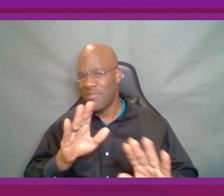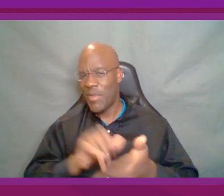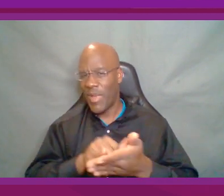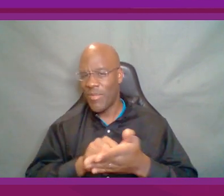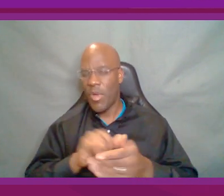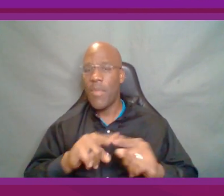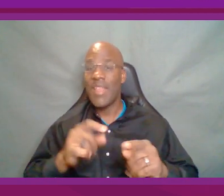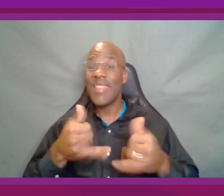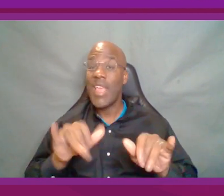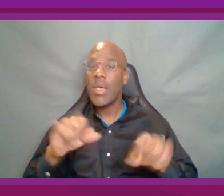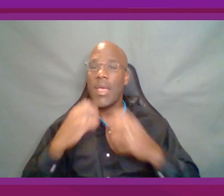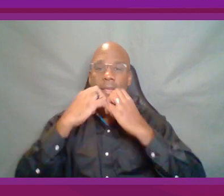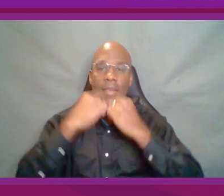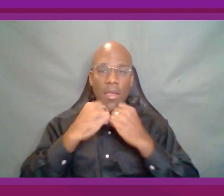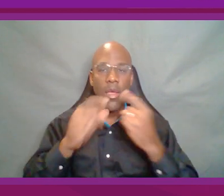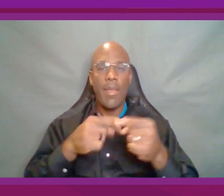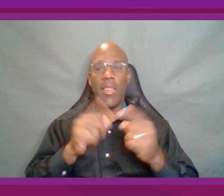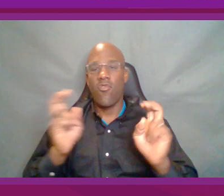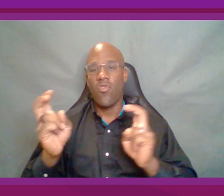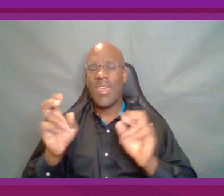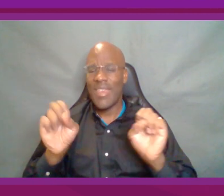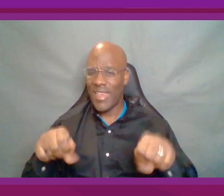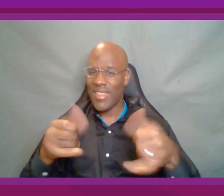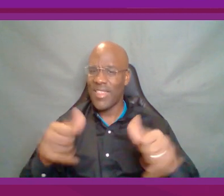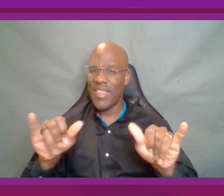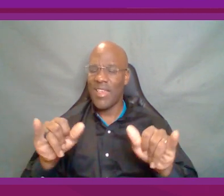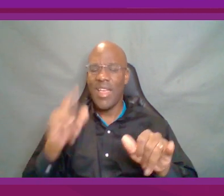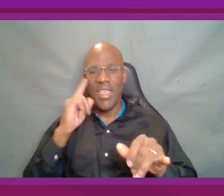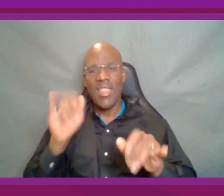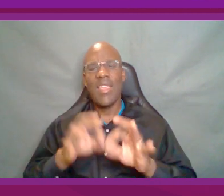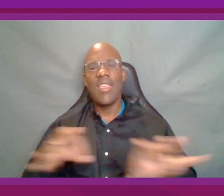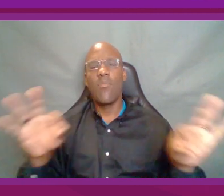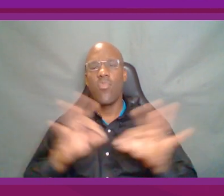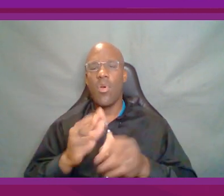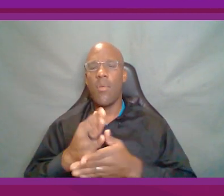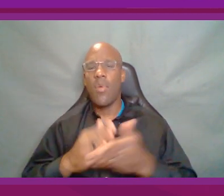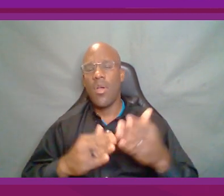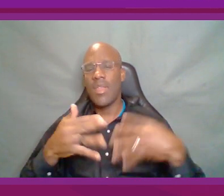care about this issue, so I think that's a critical piece of integrating accessibility culture across